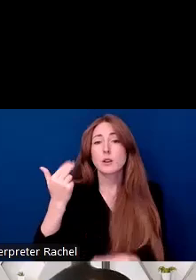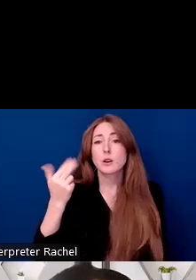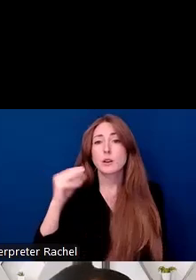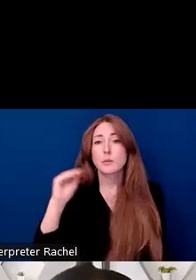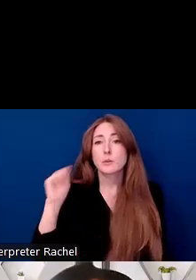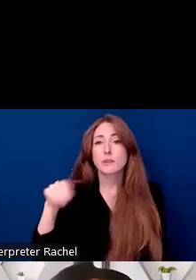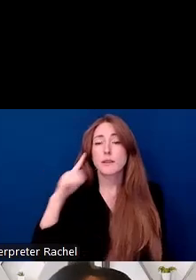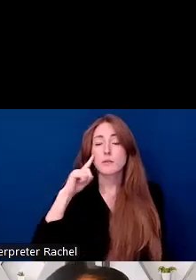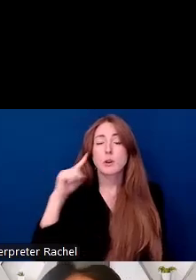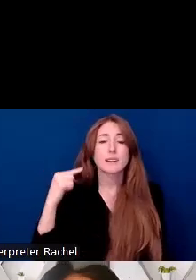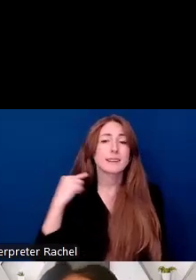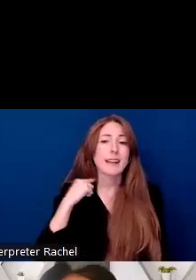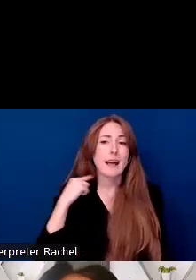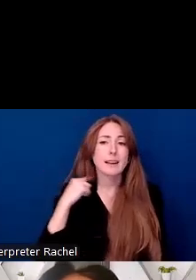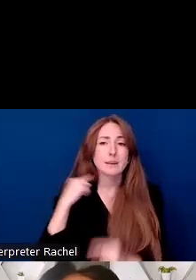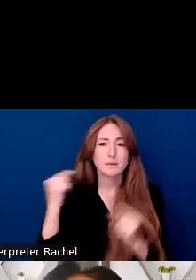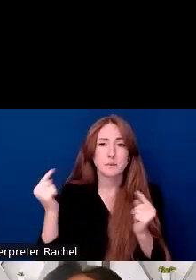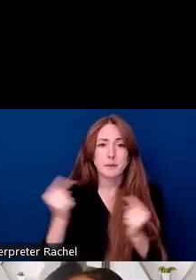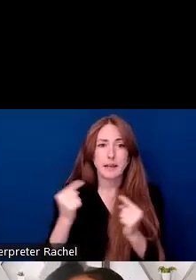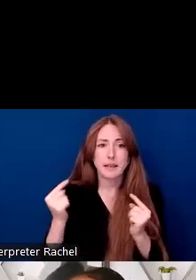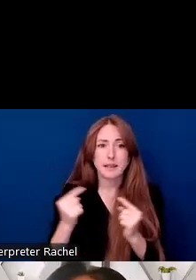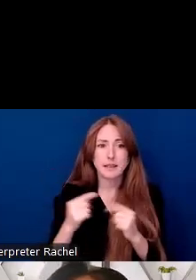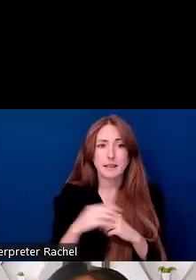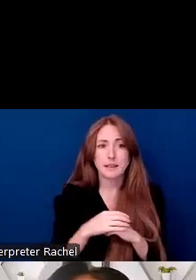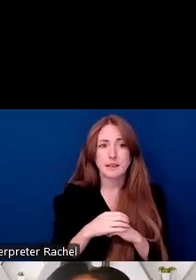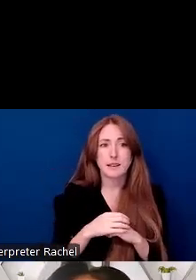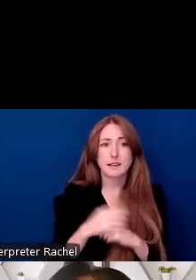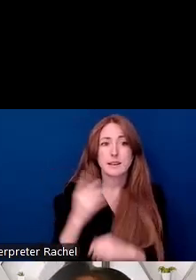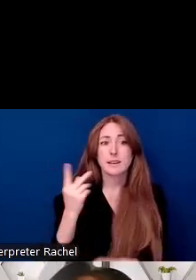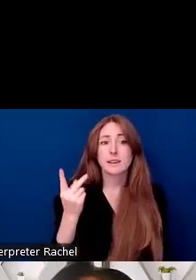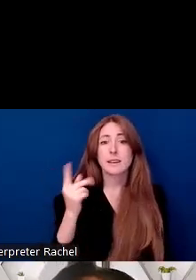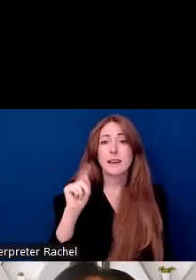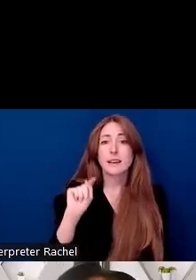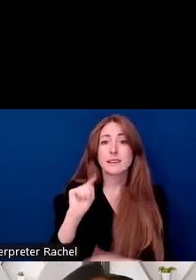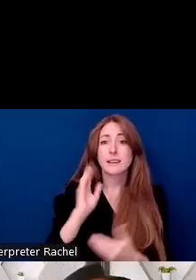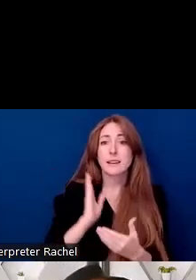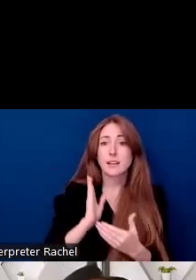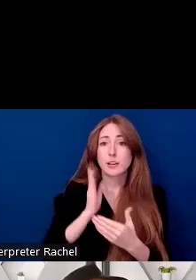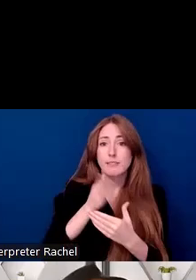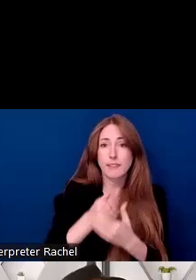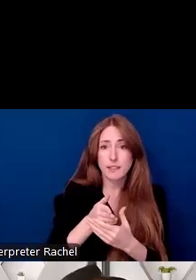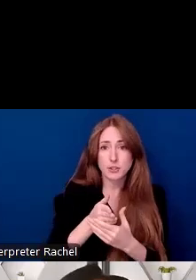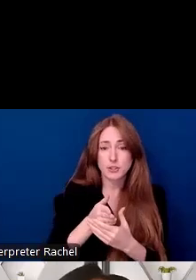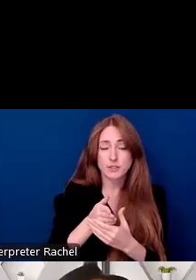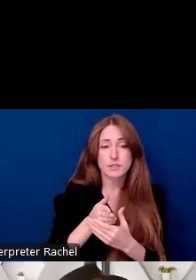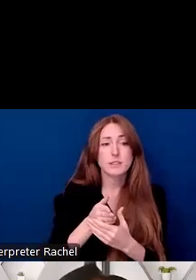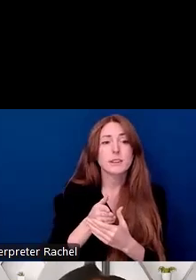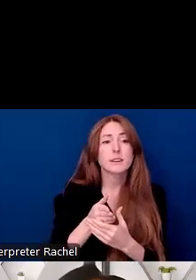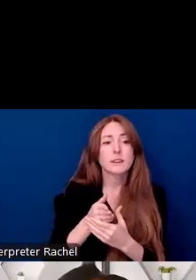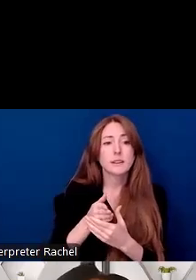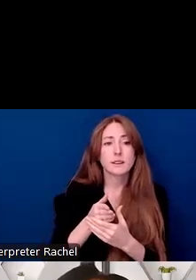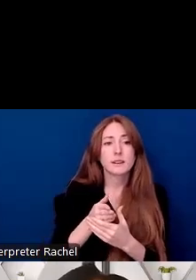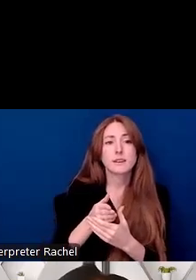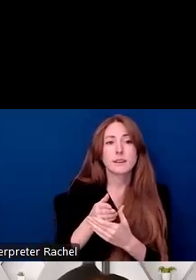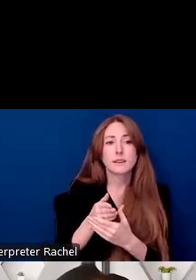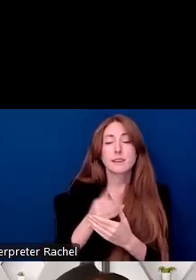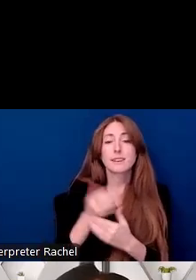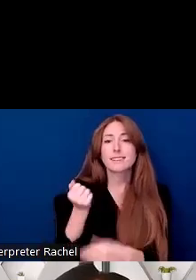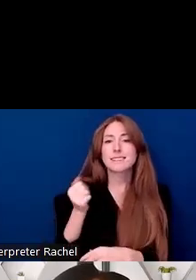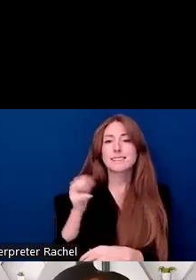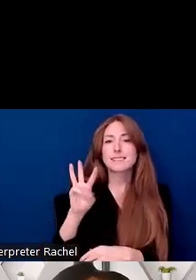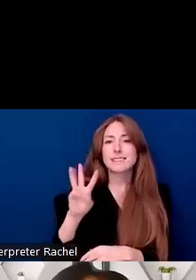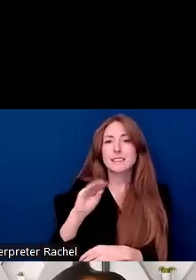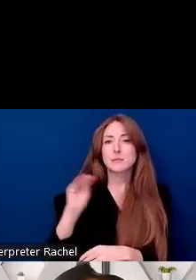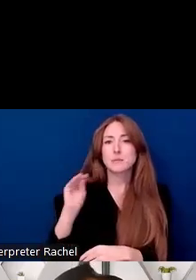neck pain. While for KT intervention related factors, the adherence rate increased by 16% for